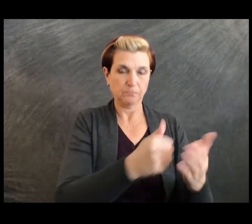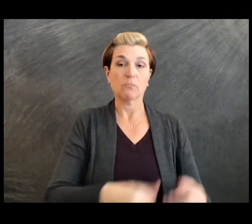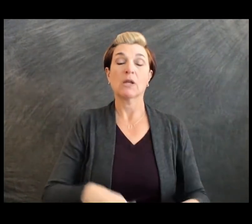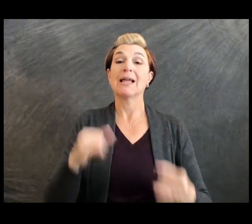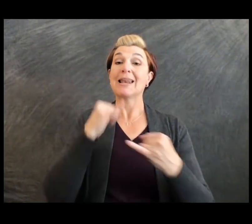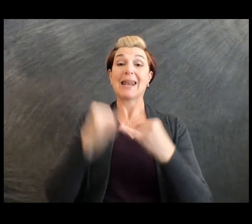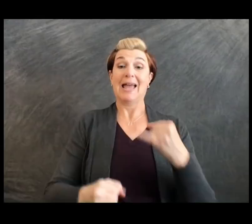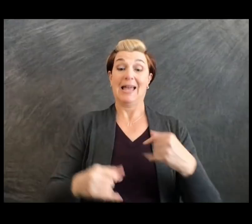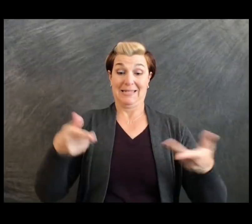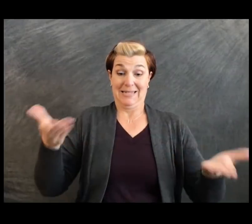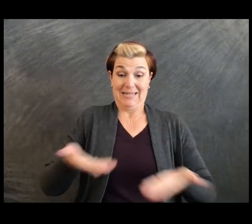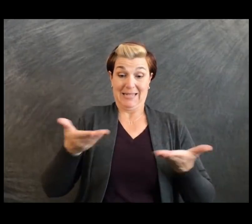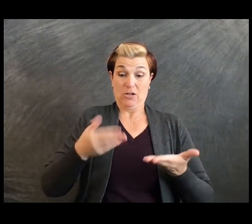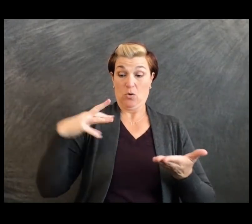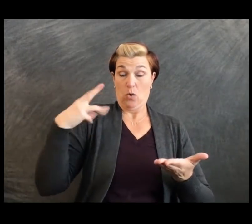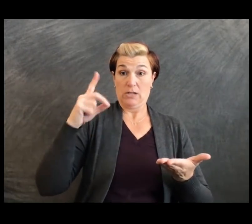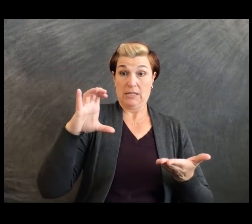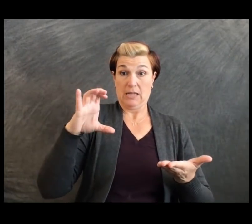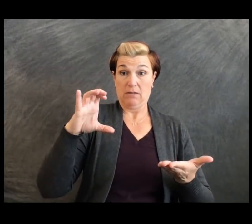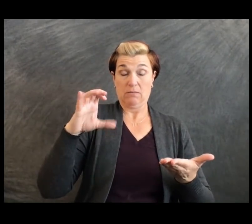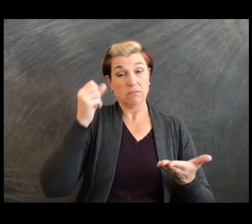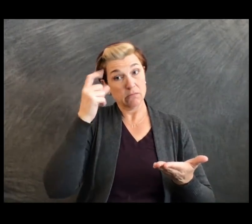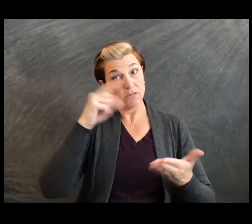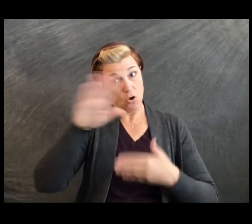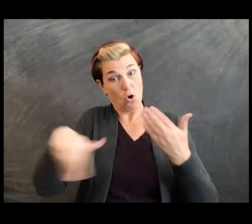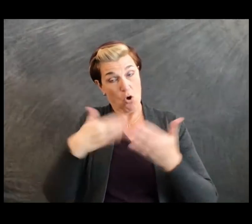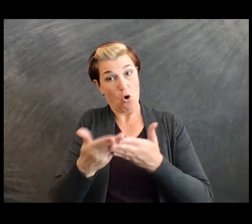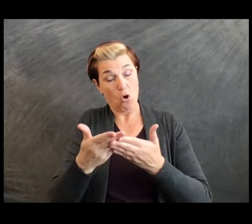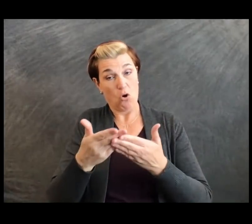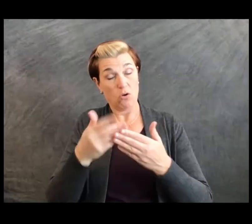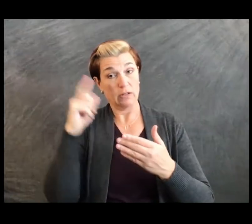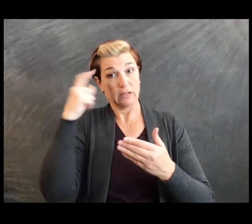whole-of-government response like all emergencies response is most successful